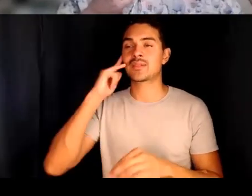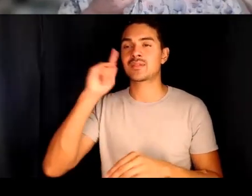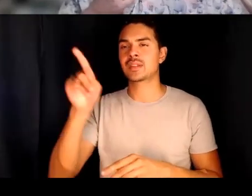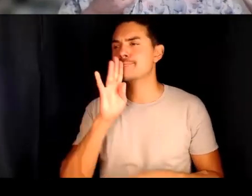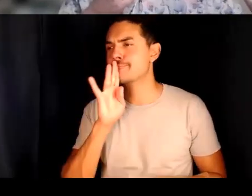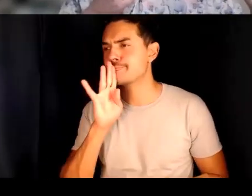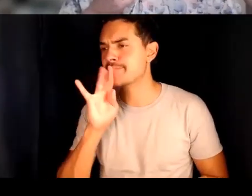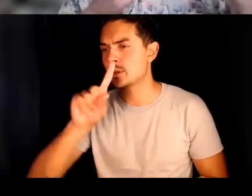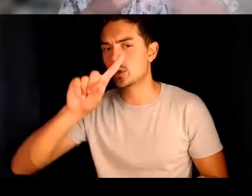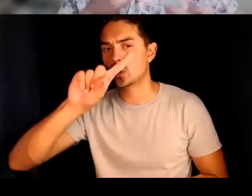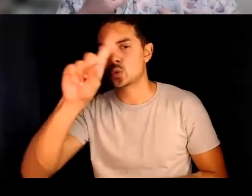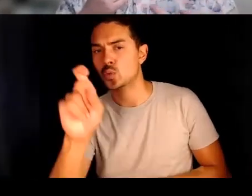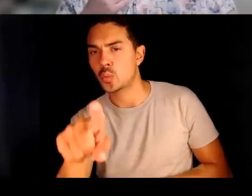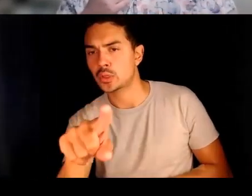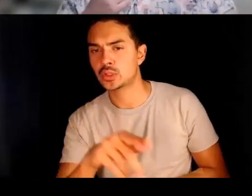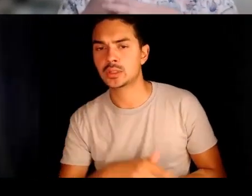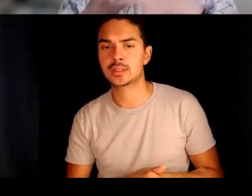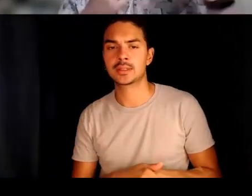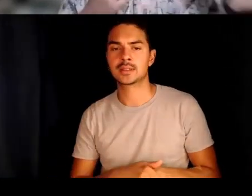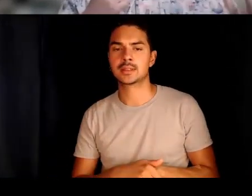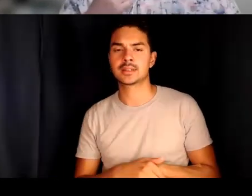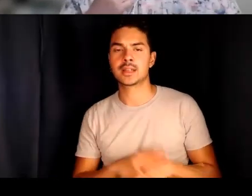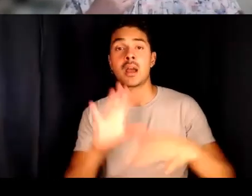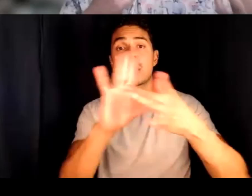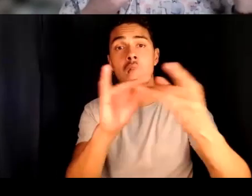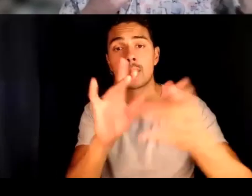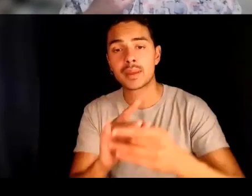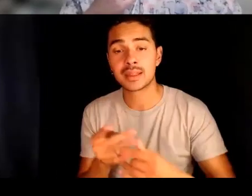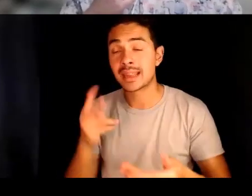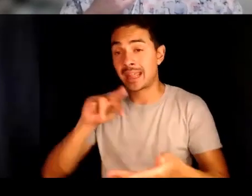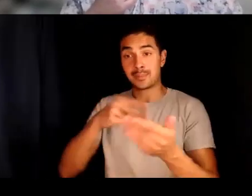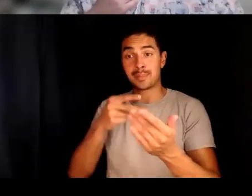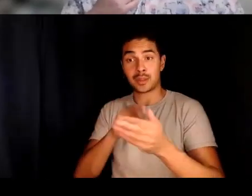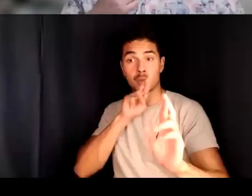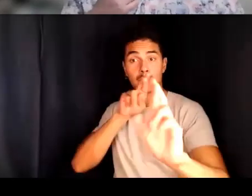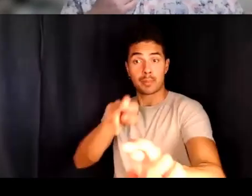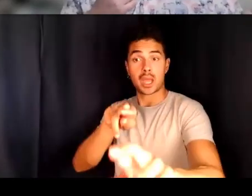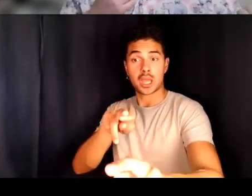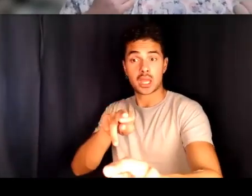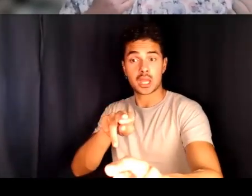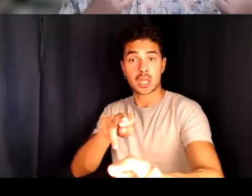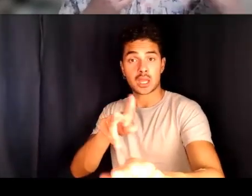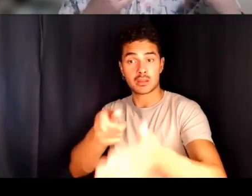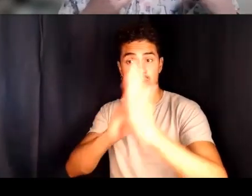Again, it doesn't mean somebody's rude. They could be taking a long time to process the information.